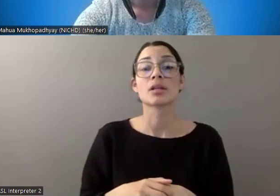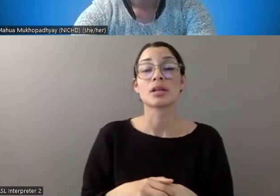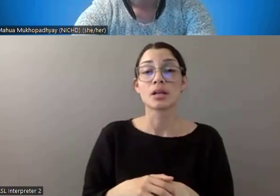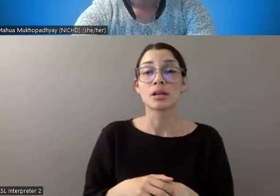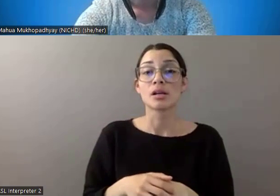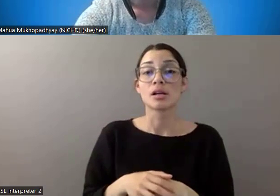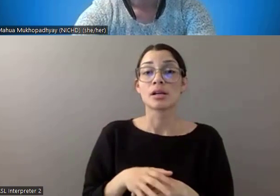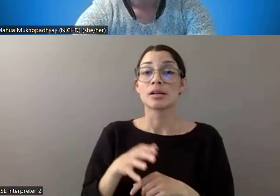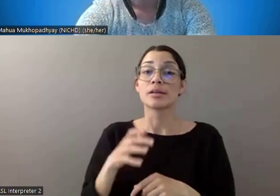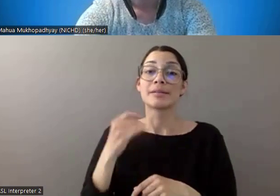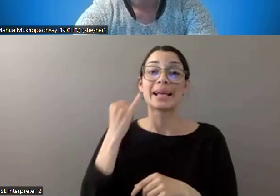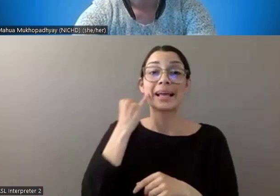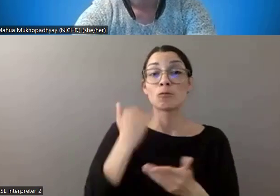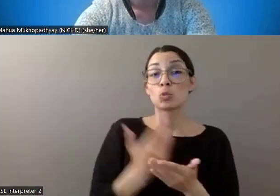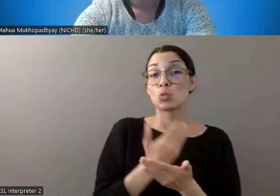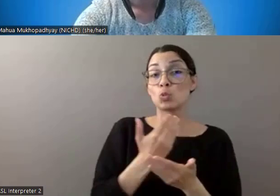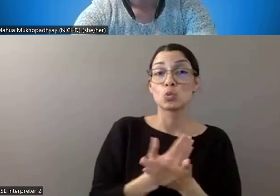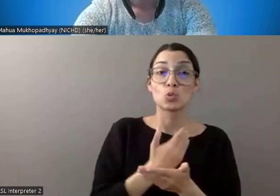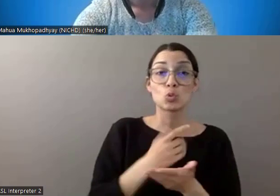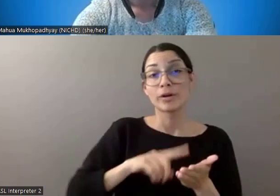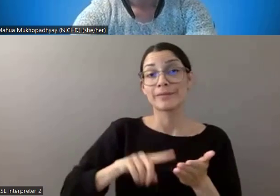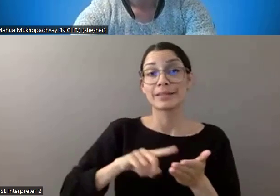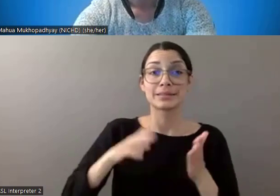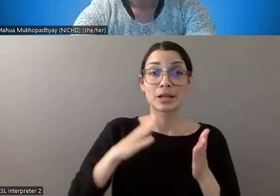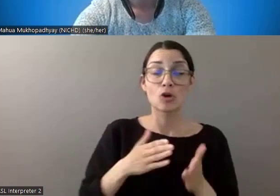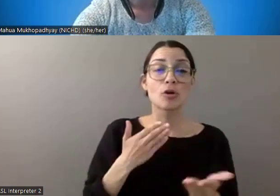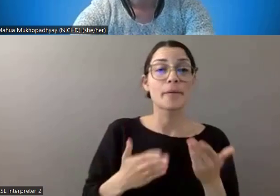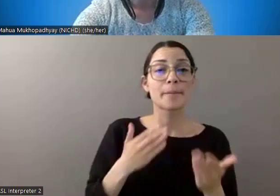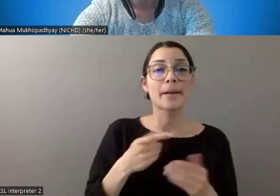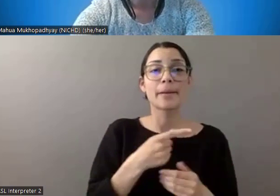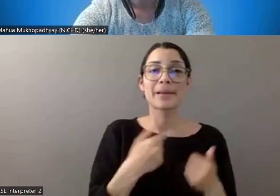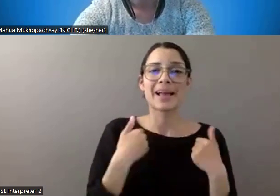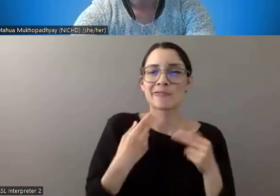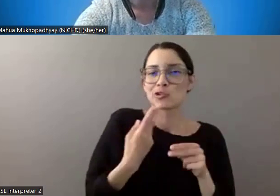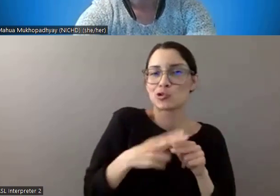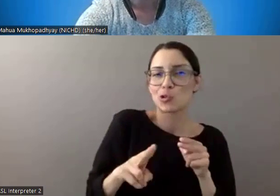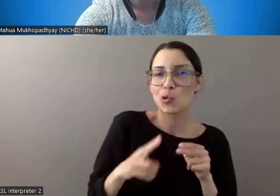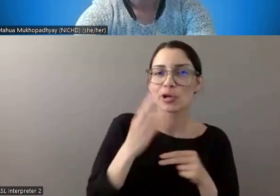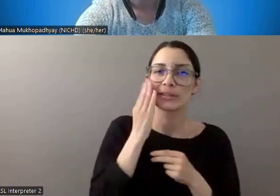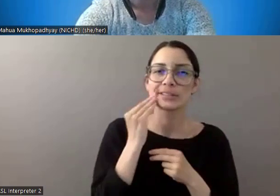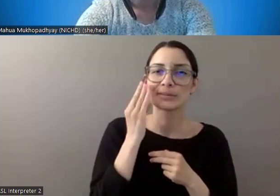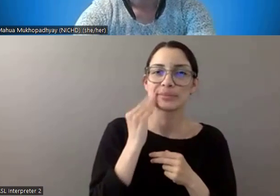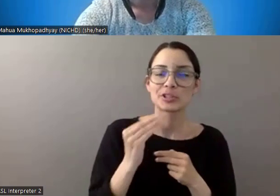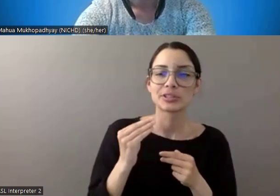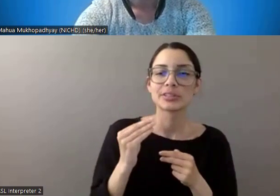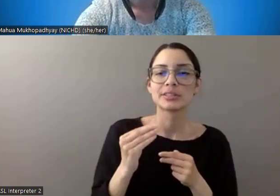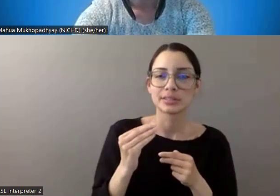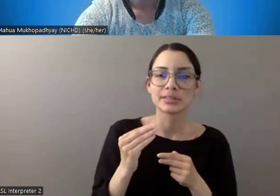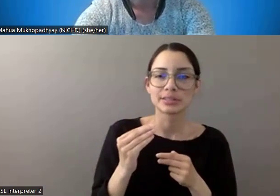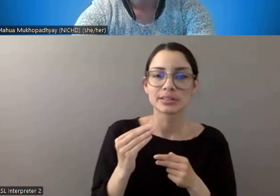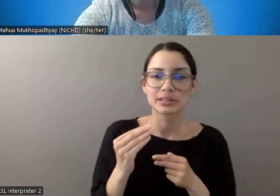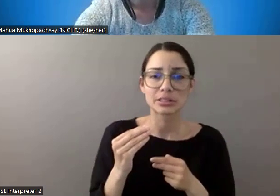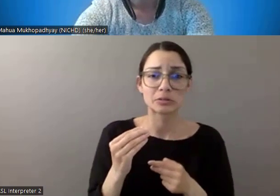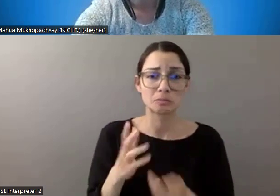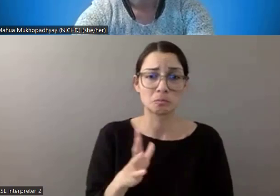might have briefer publication records than experienced investigators. And those are usually evaluated more